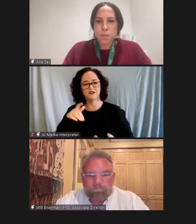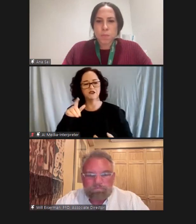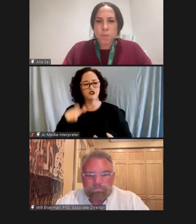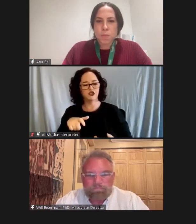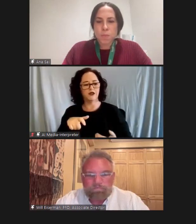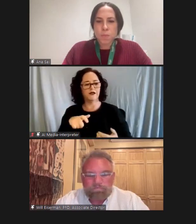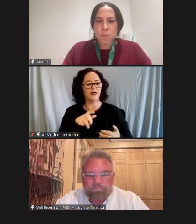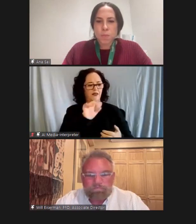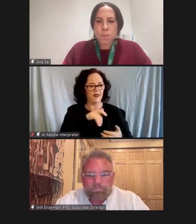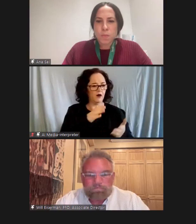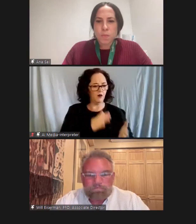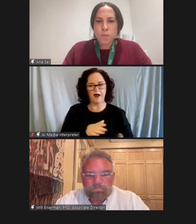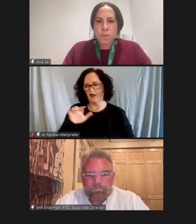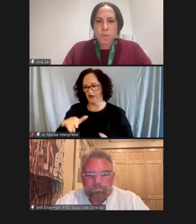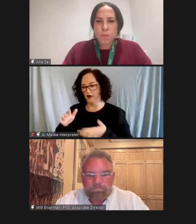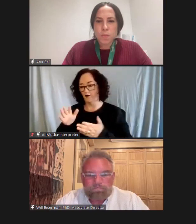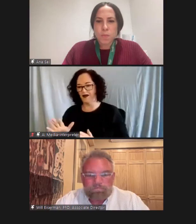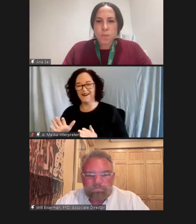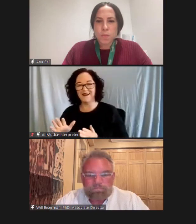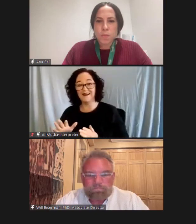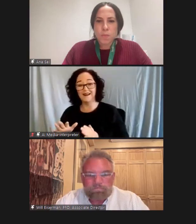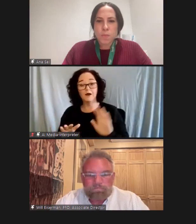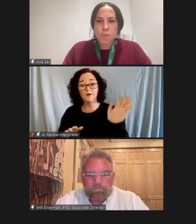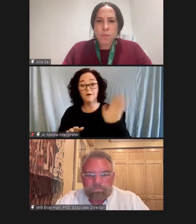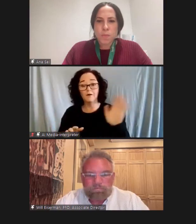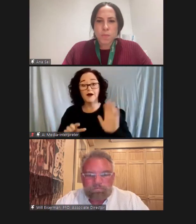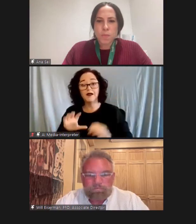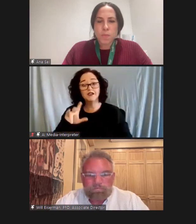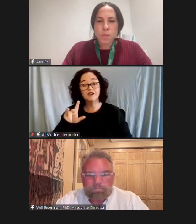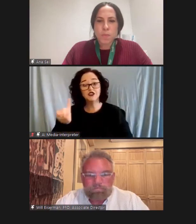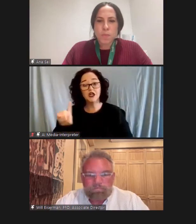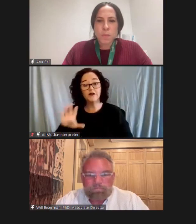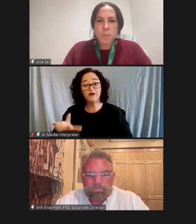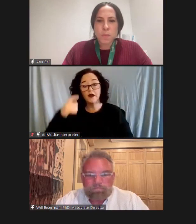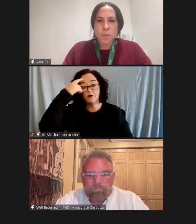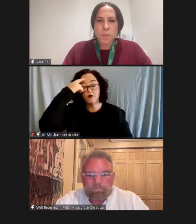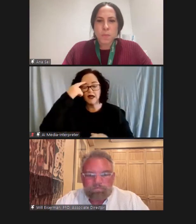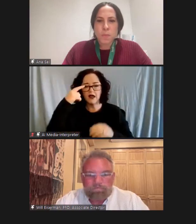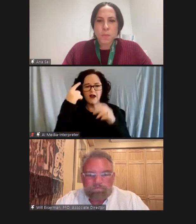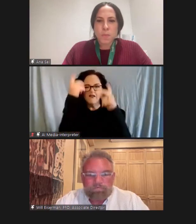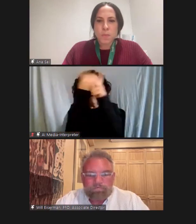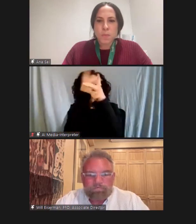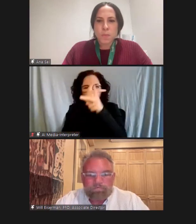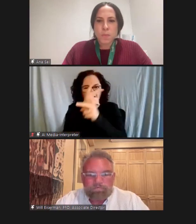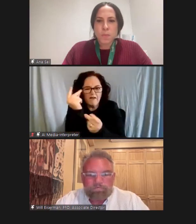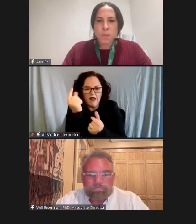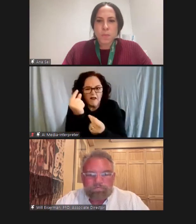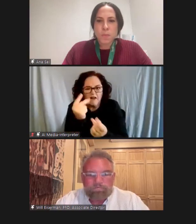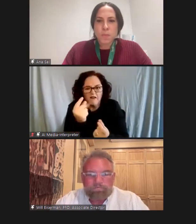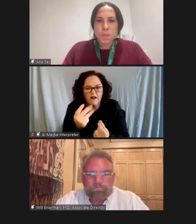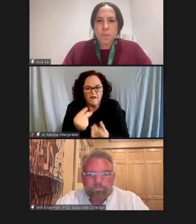child's brain figures it out so fast